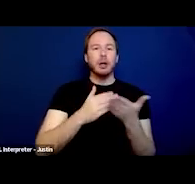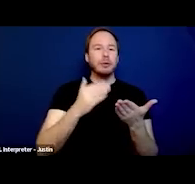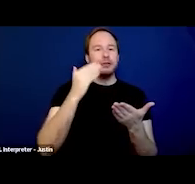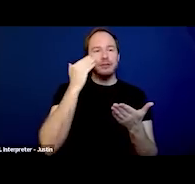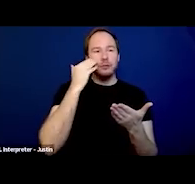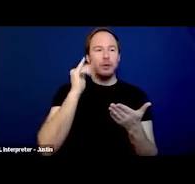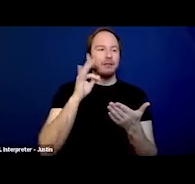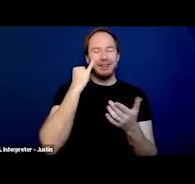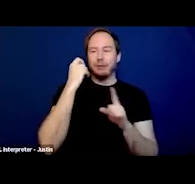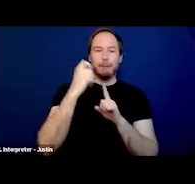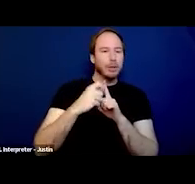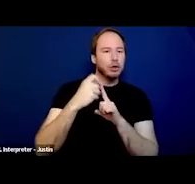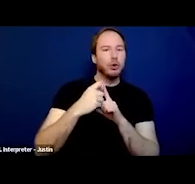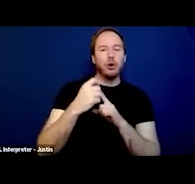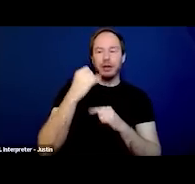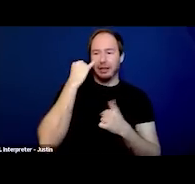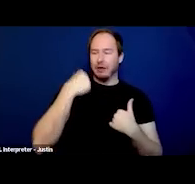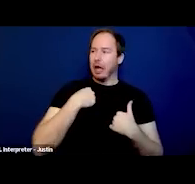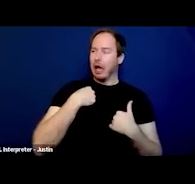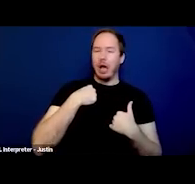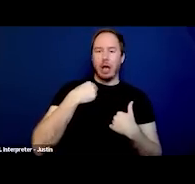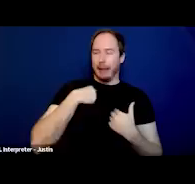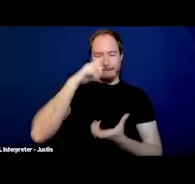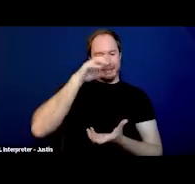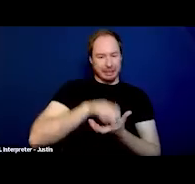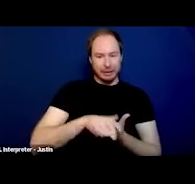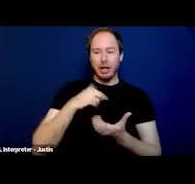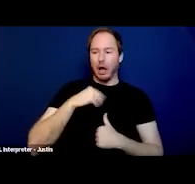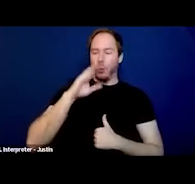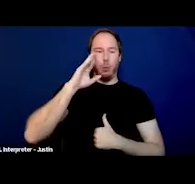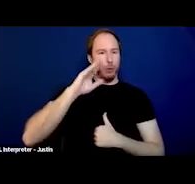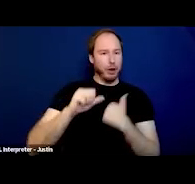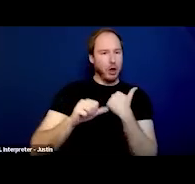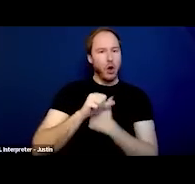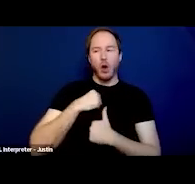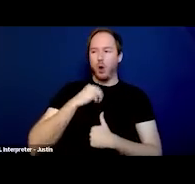so someone believing that they're being harmed or that they're going to be harmed or harassed.